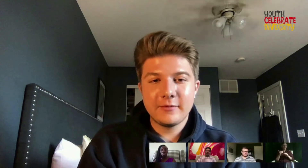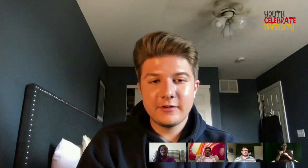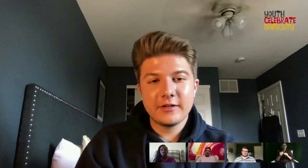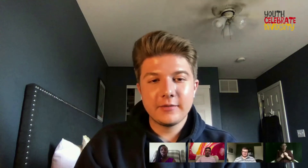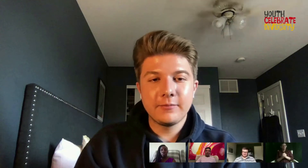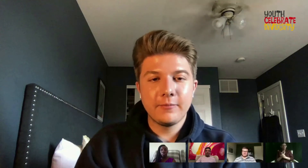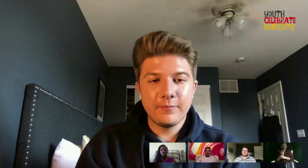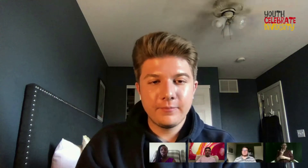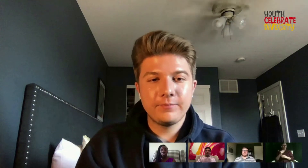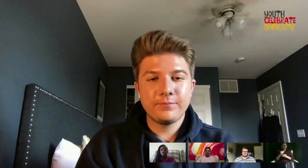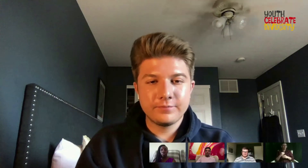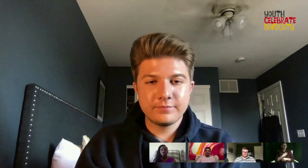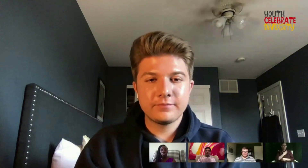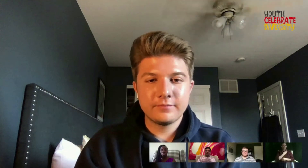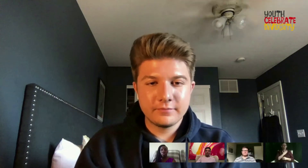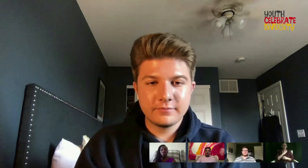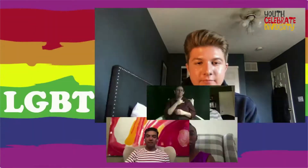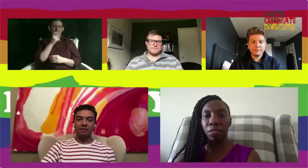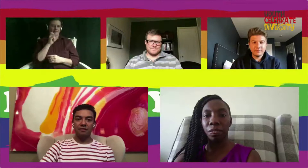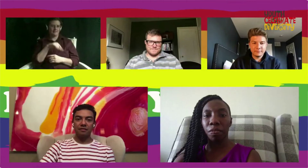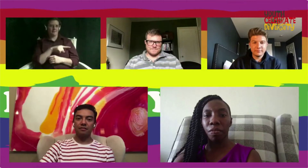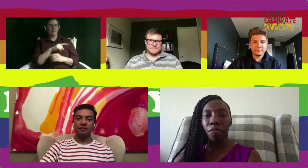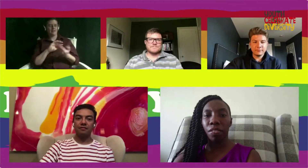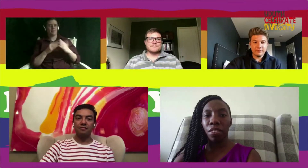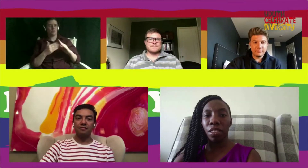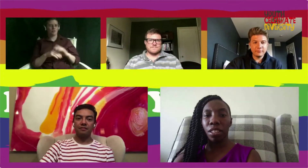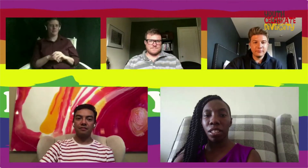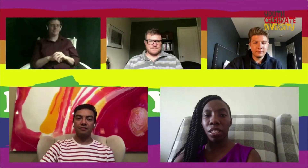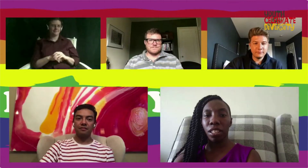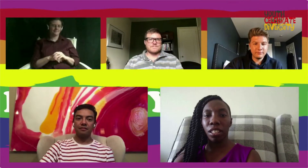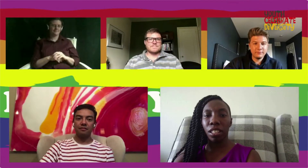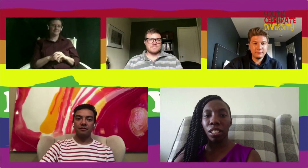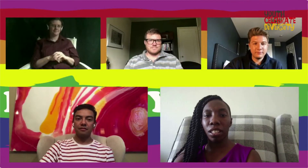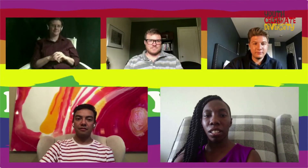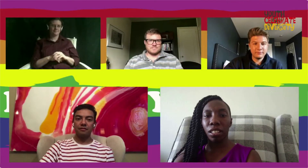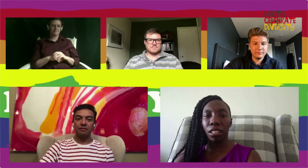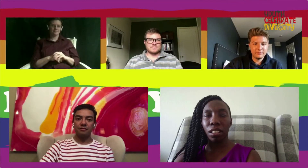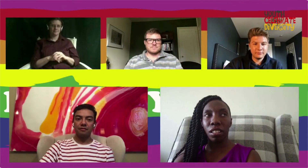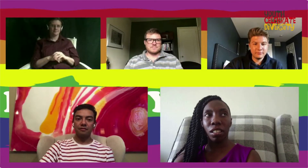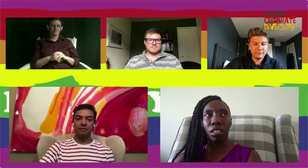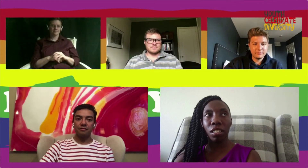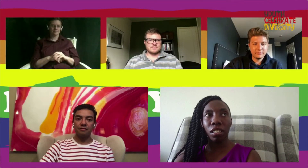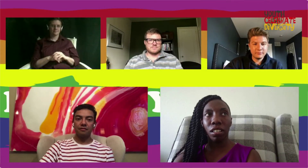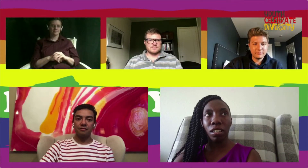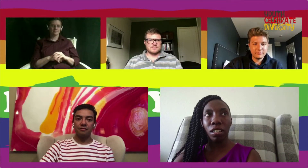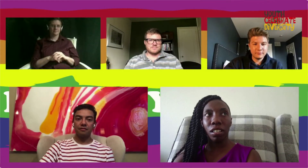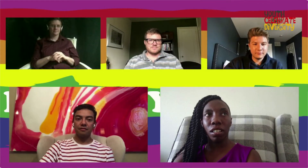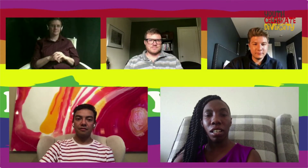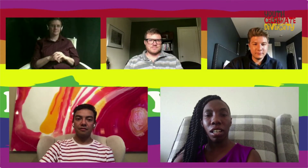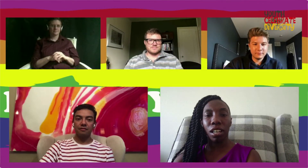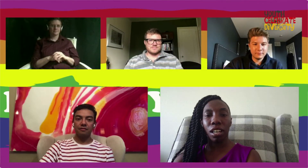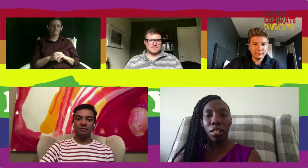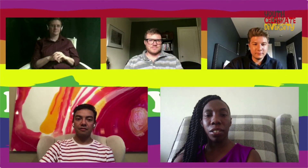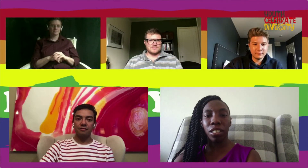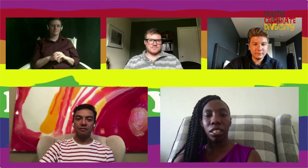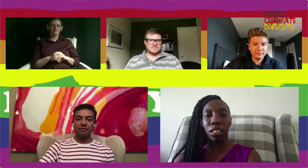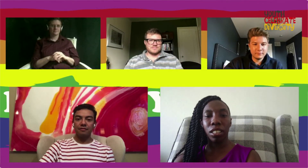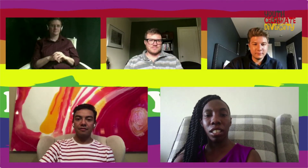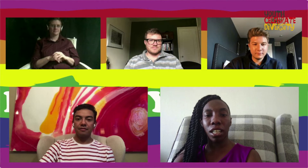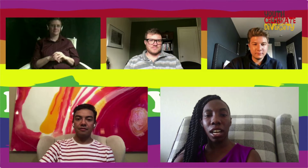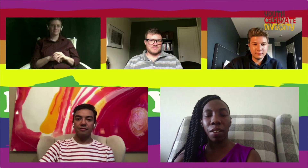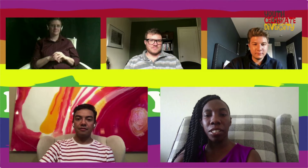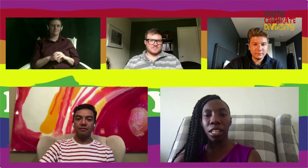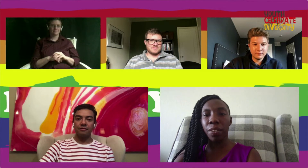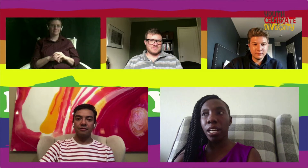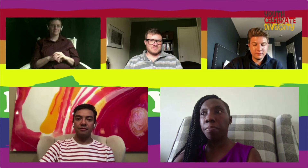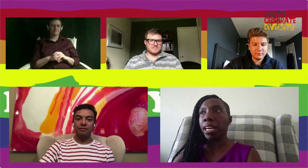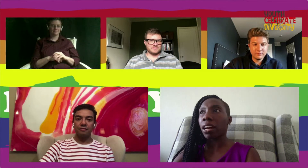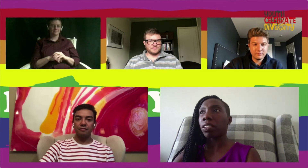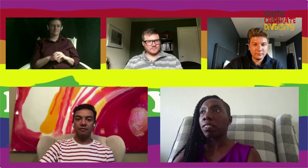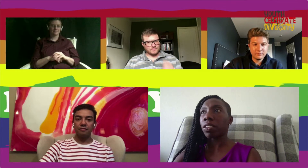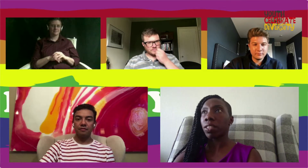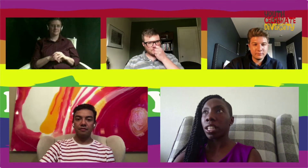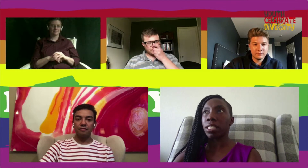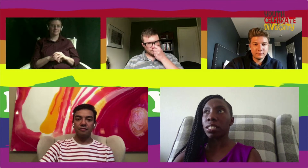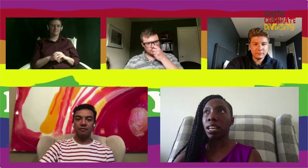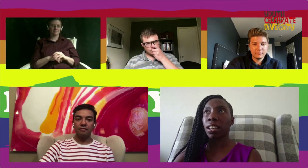community i would say when coming out a few things um